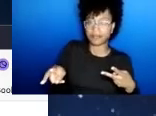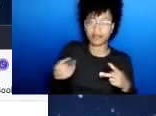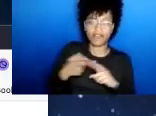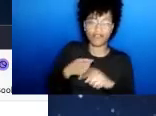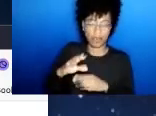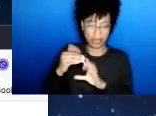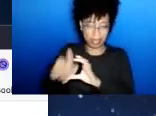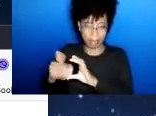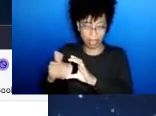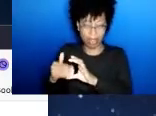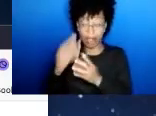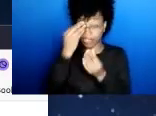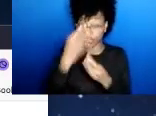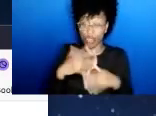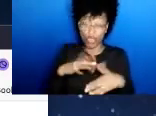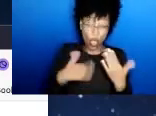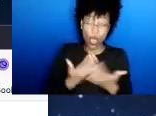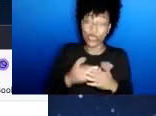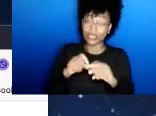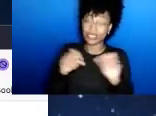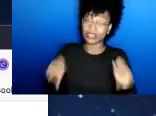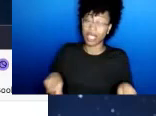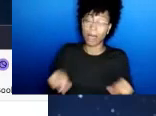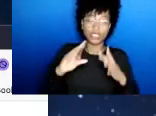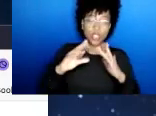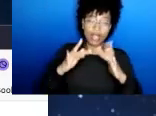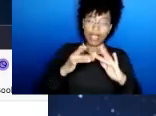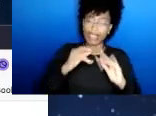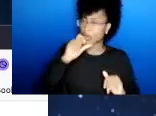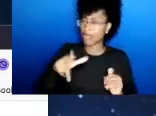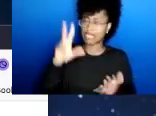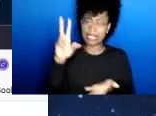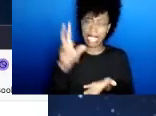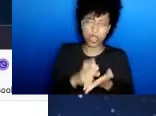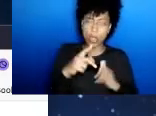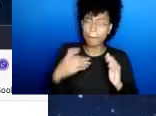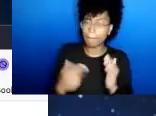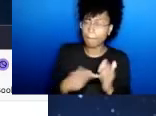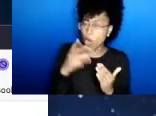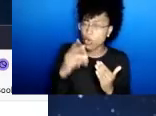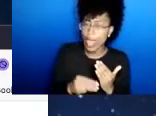06:31:30 You don't have to load anything onto your computer. All you need to do is click